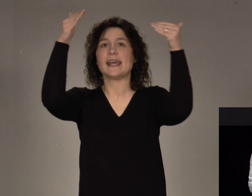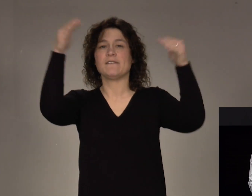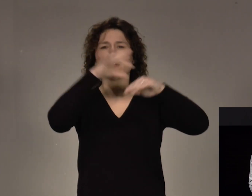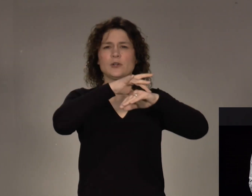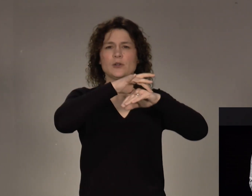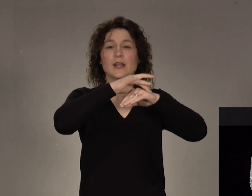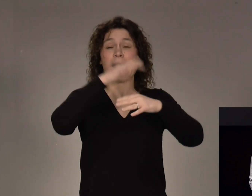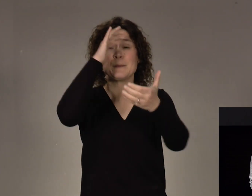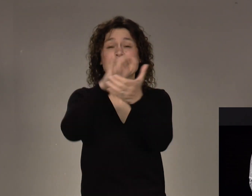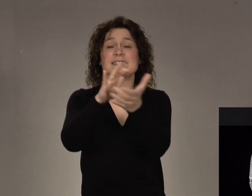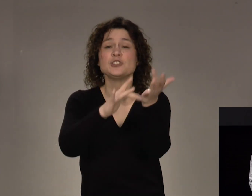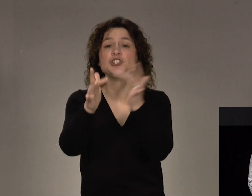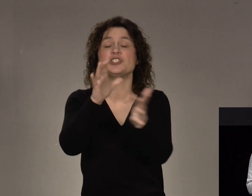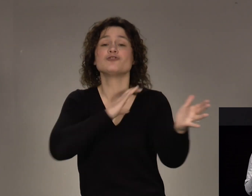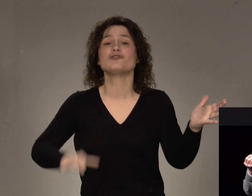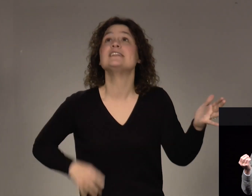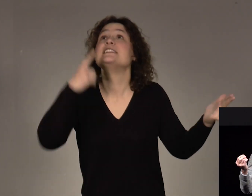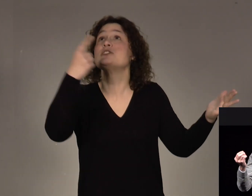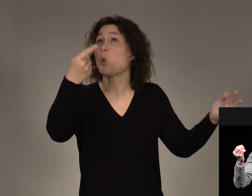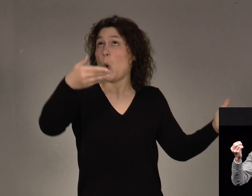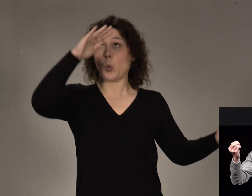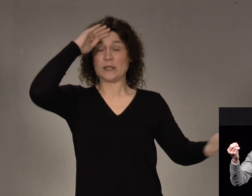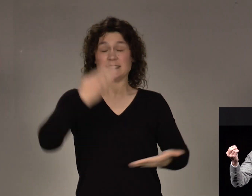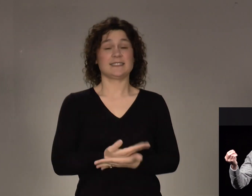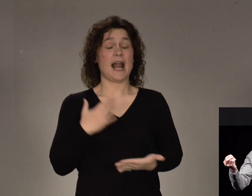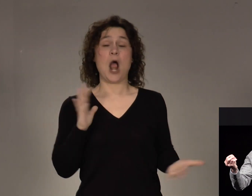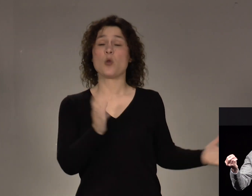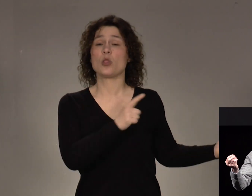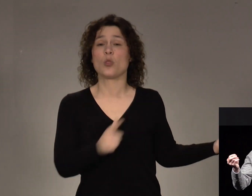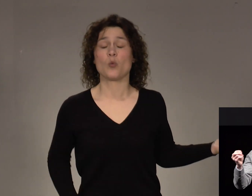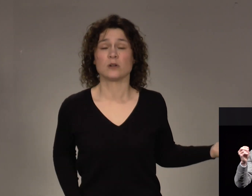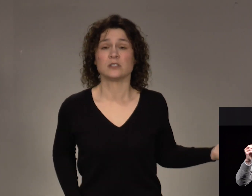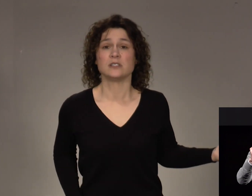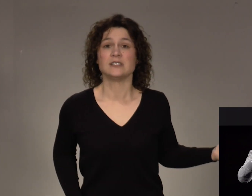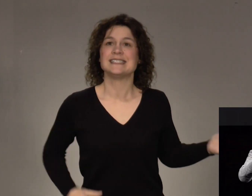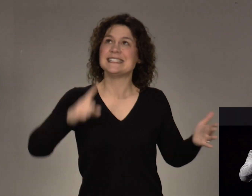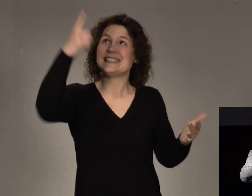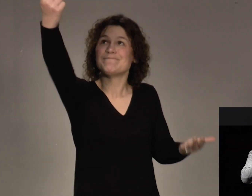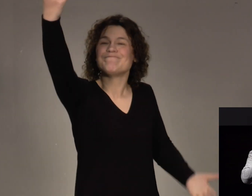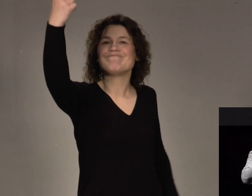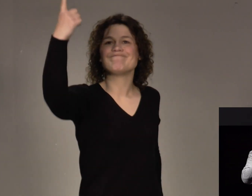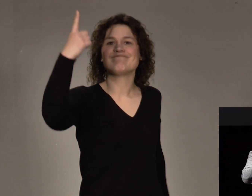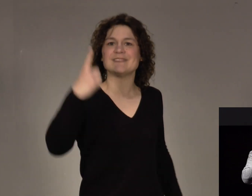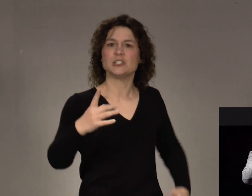Son, our Lord." He stepped from the heavenly realm into the earthly realm on